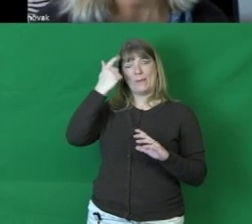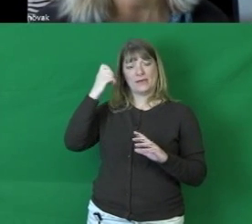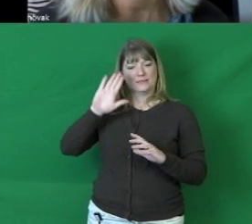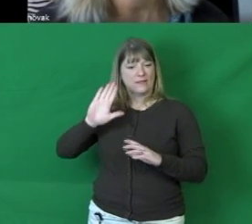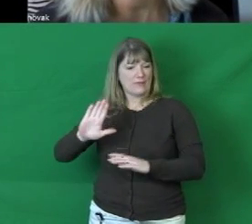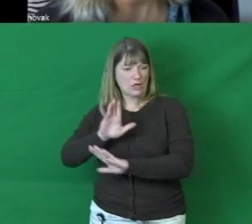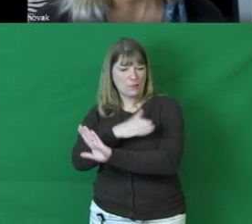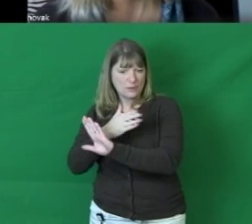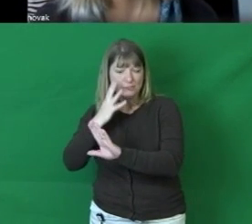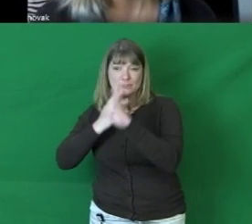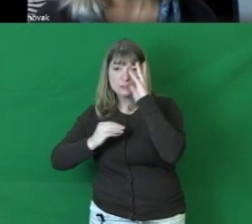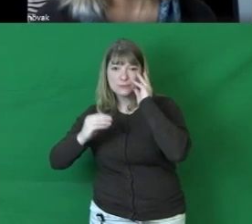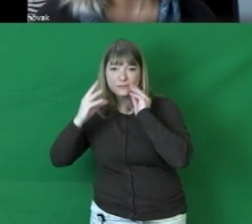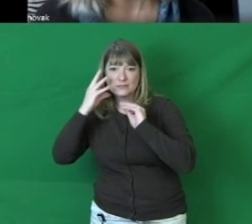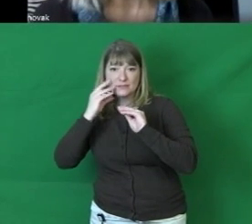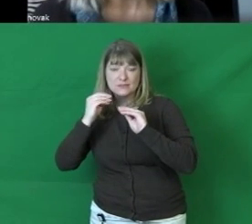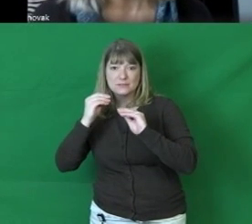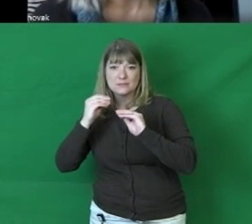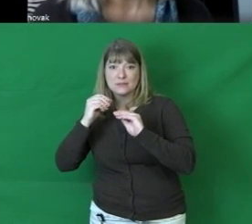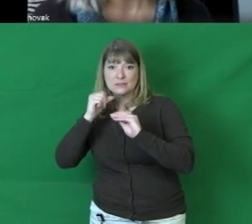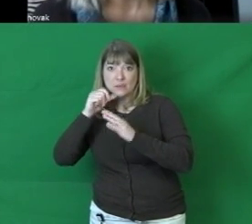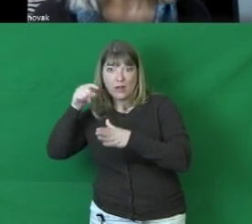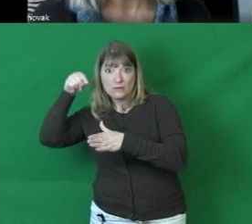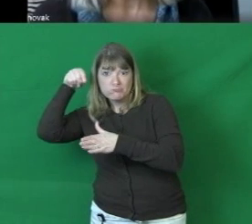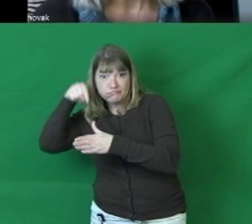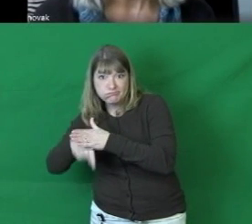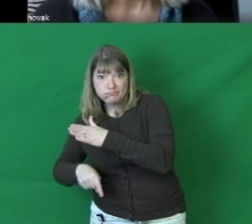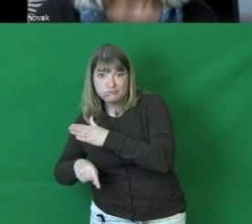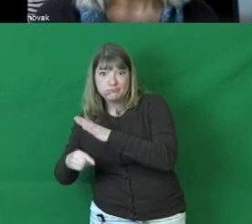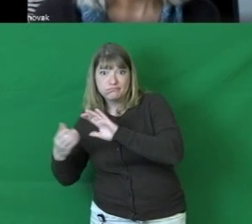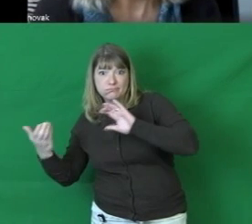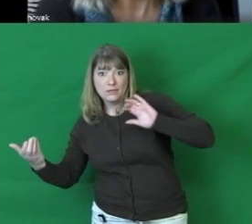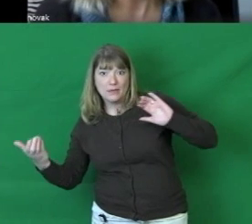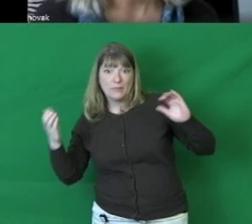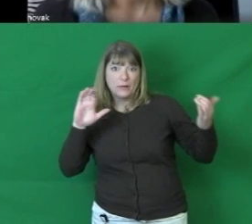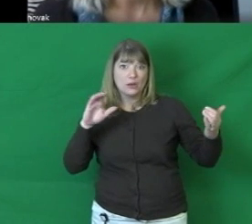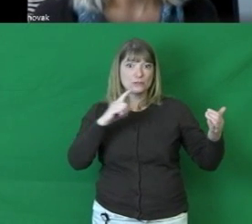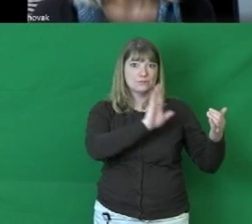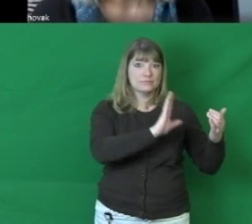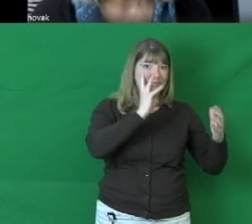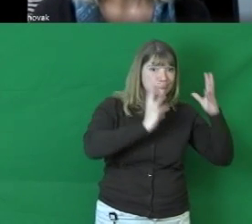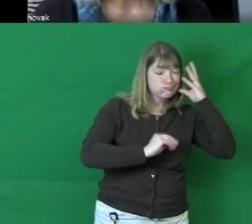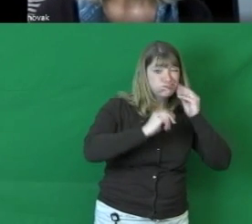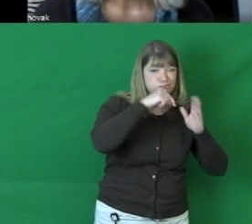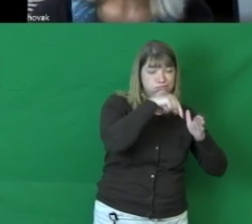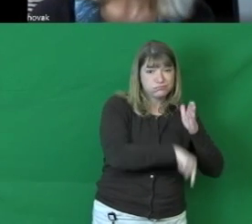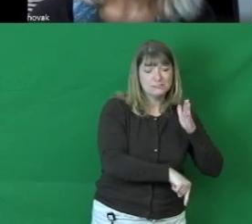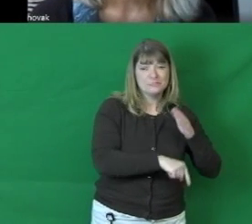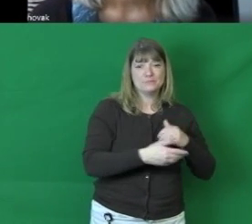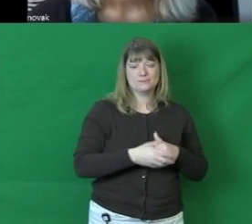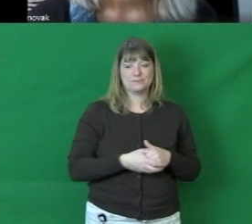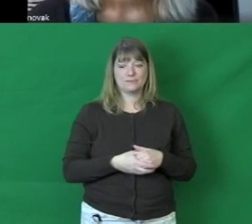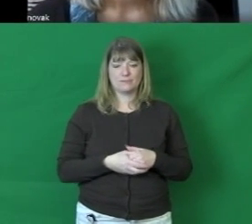musical experiences aren't as vast as someone, who had a lot of experiences previously.